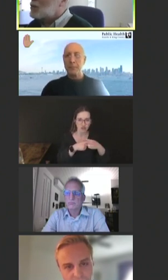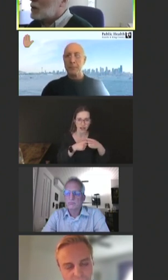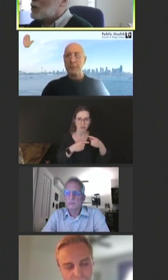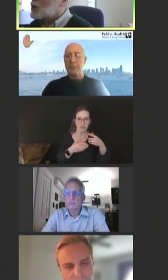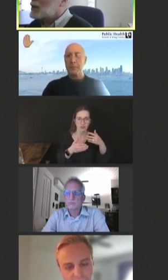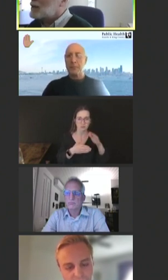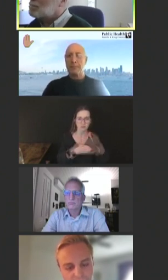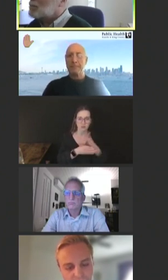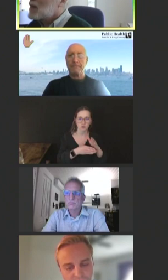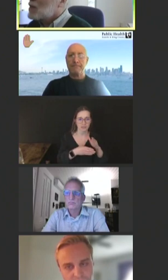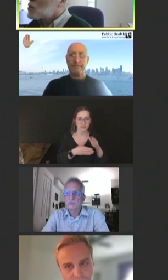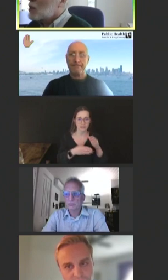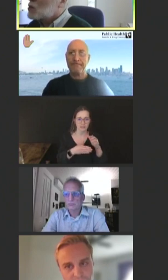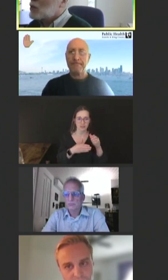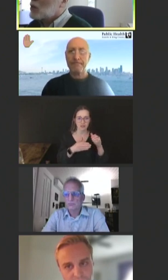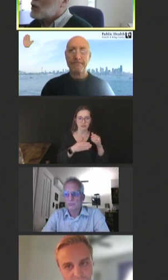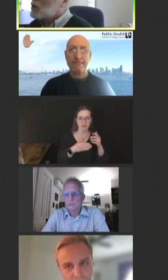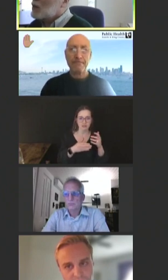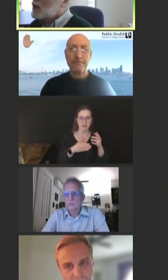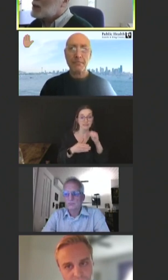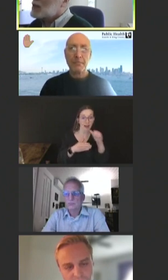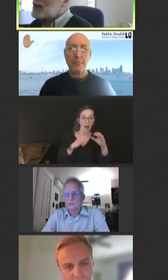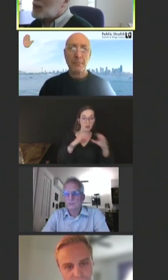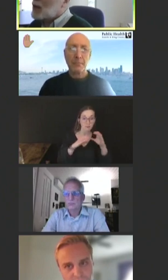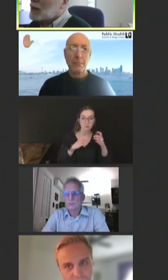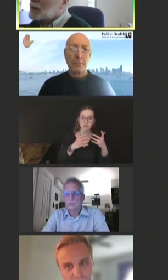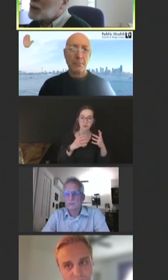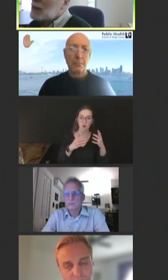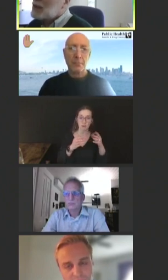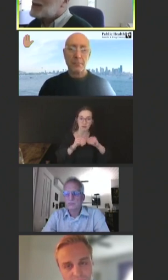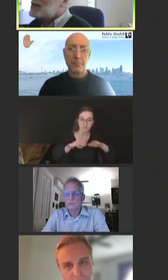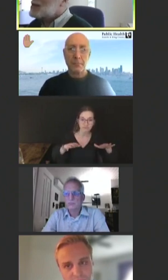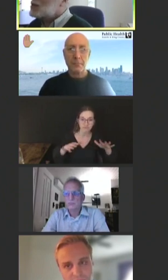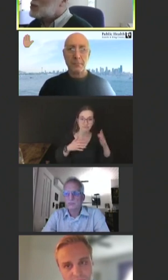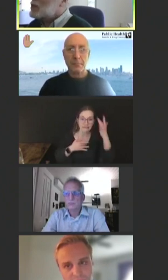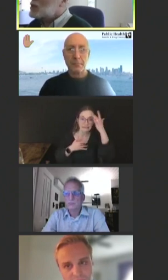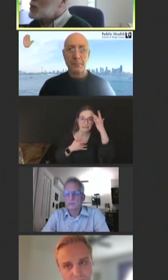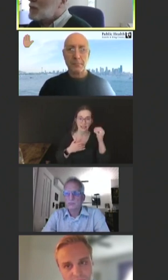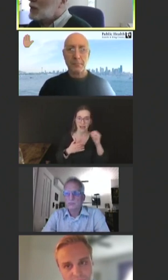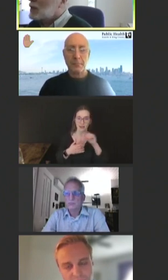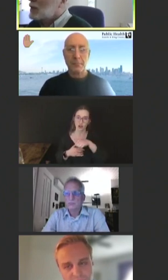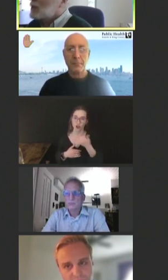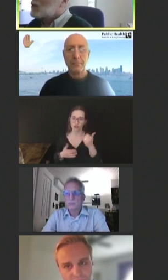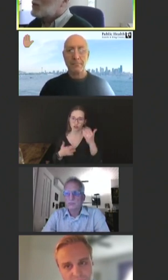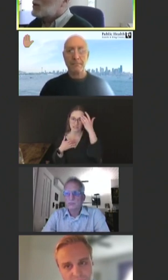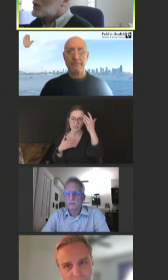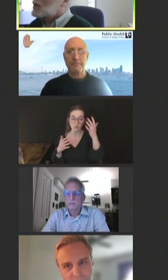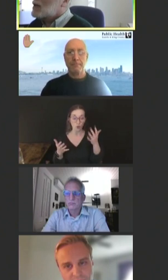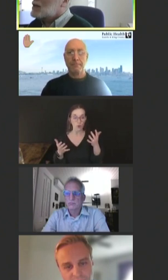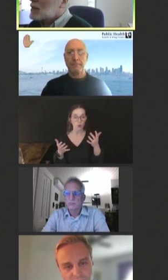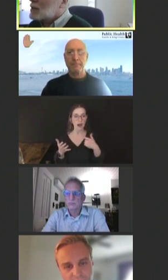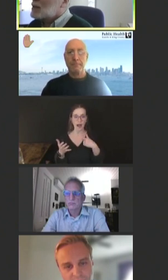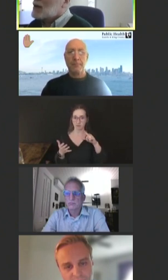even more important, so I was wondering what you guys think about -- is this specific, or is it